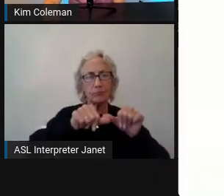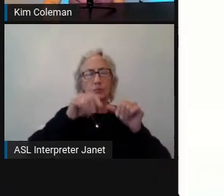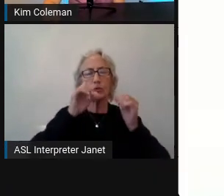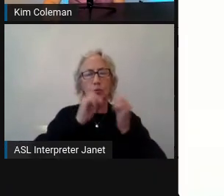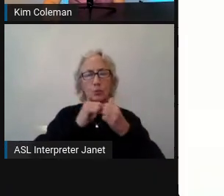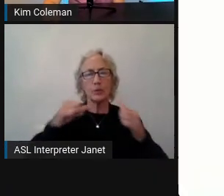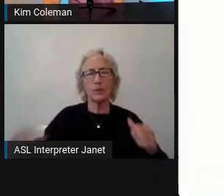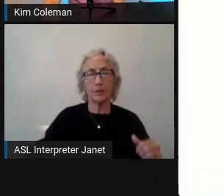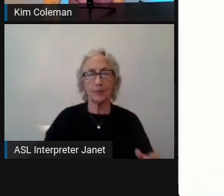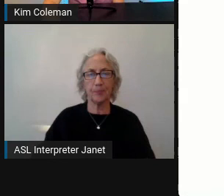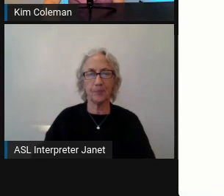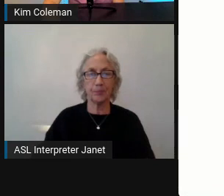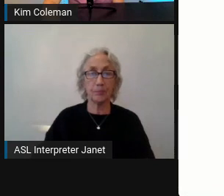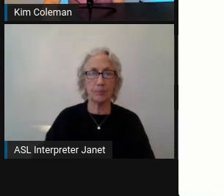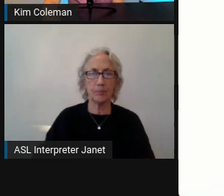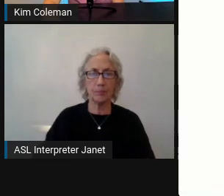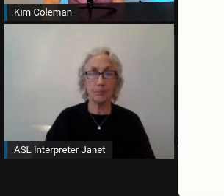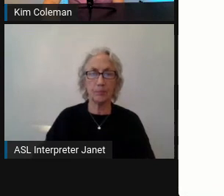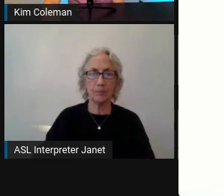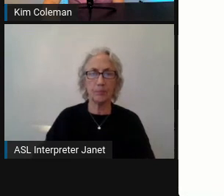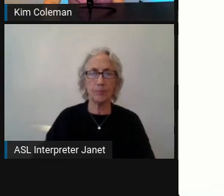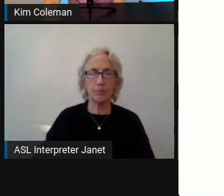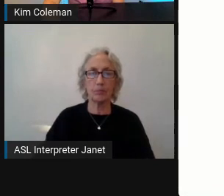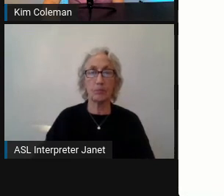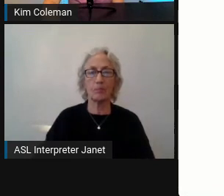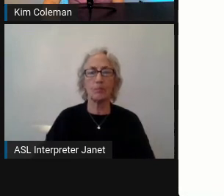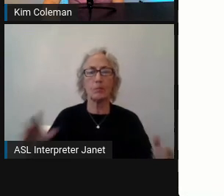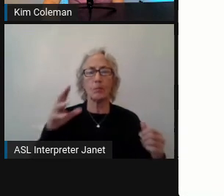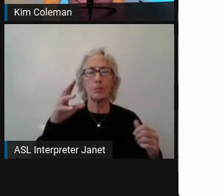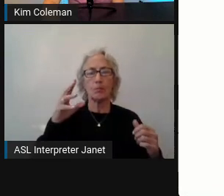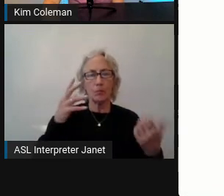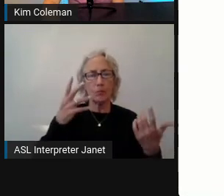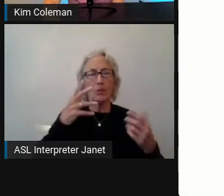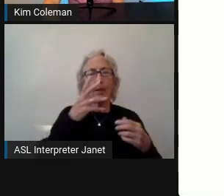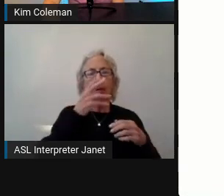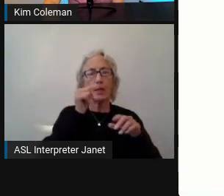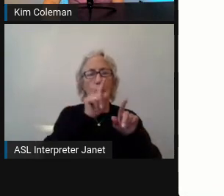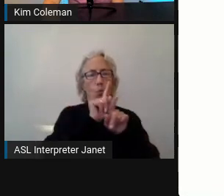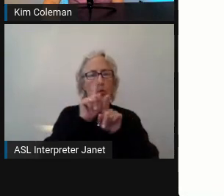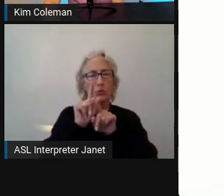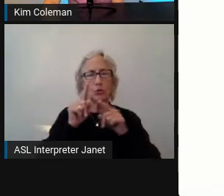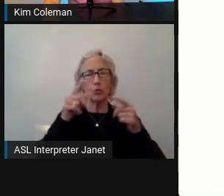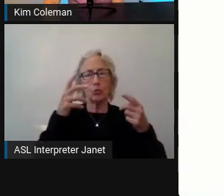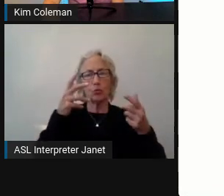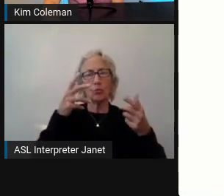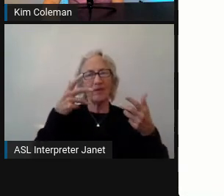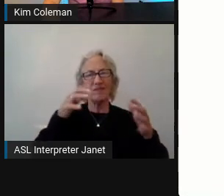Also, we do some basic tests, most of them are automated.